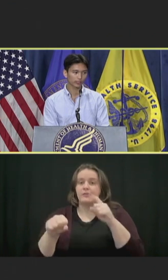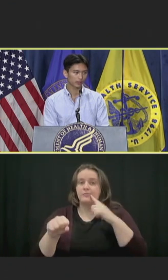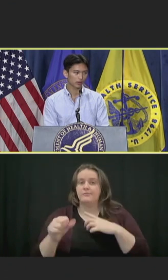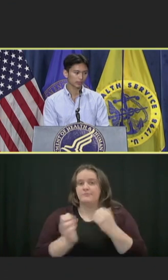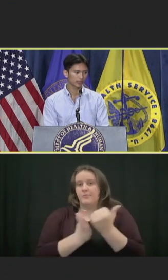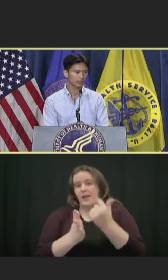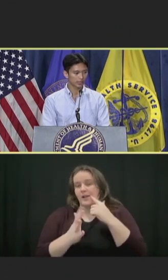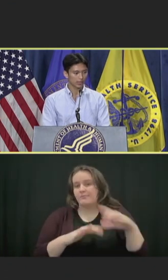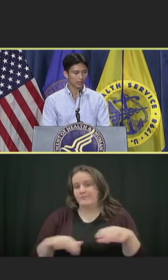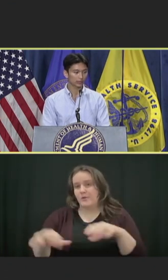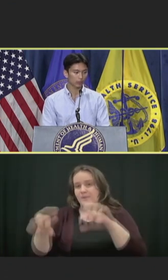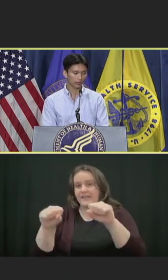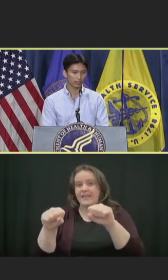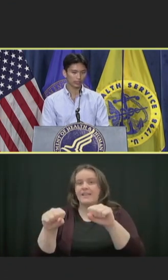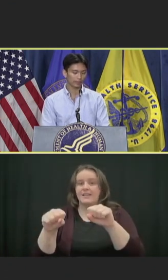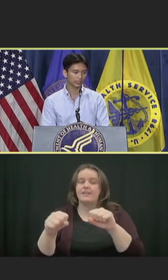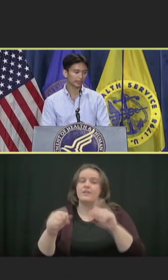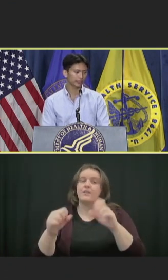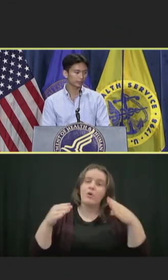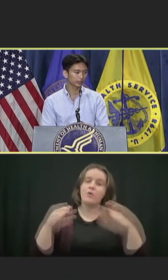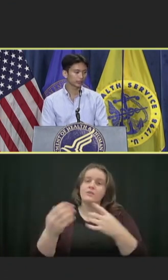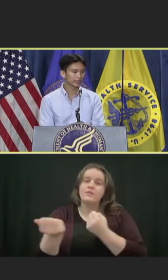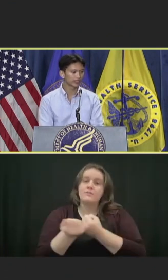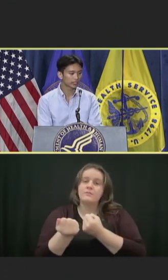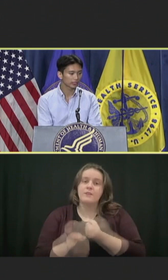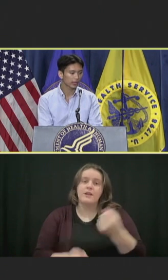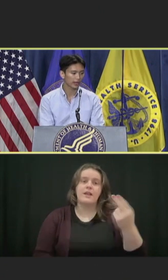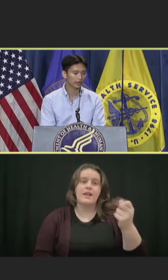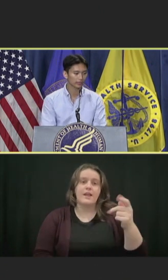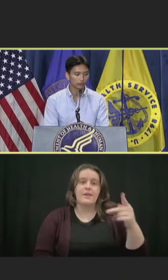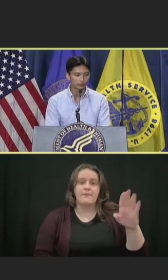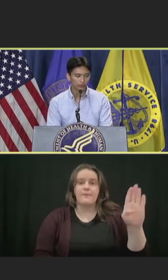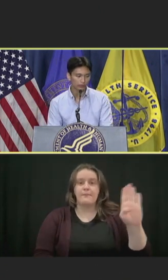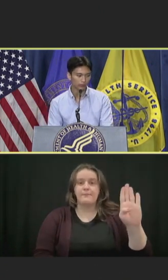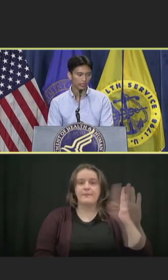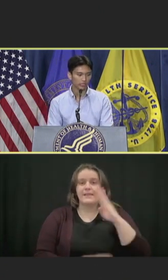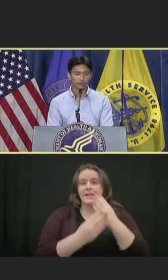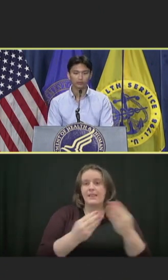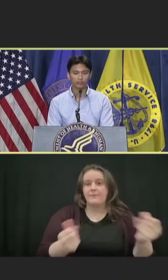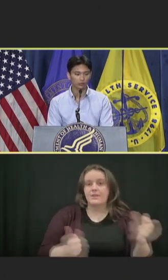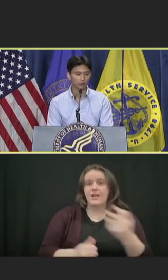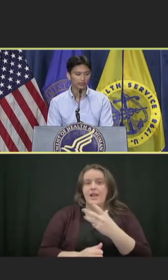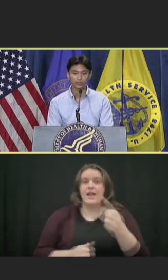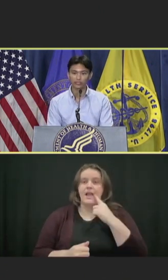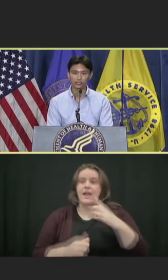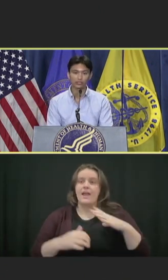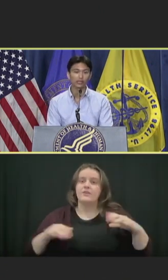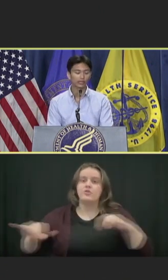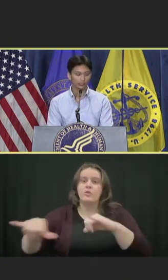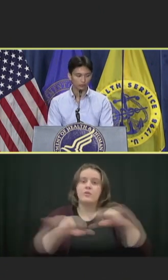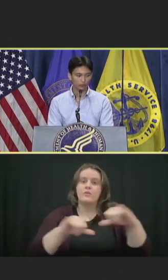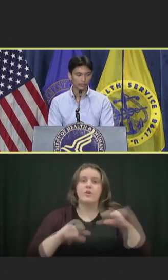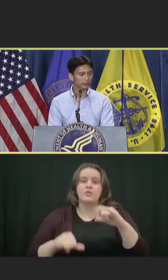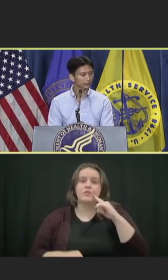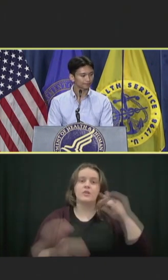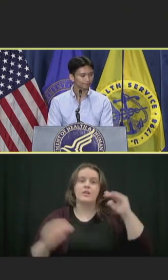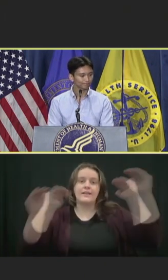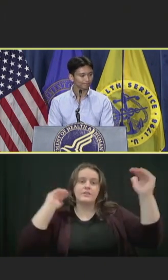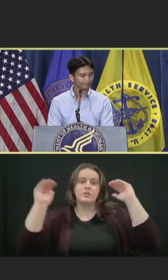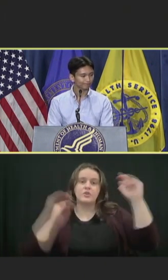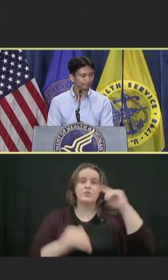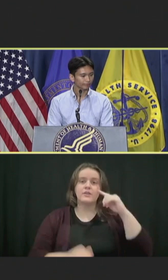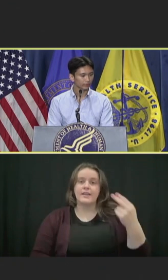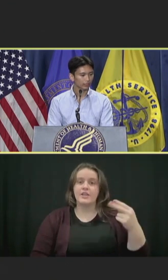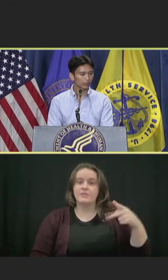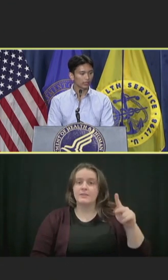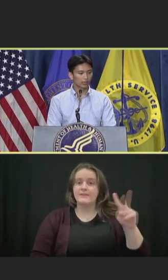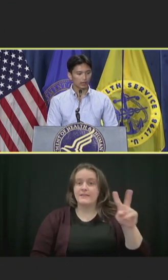on supporting hepatitis B elimination and universal HPV adult vaccination in the U.S.